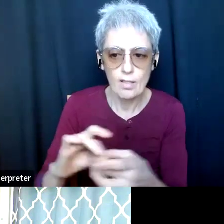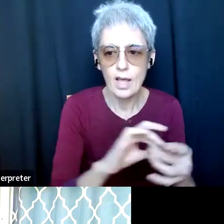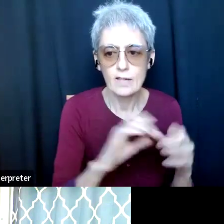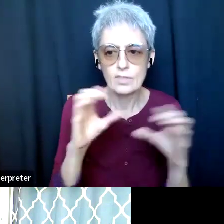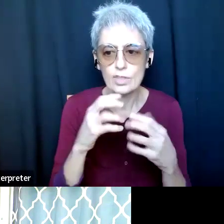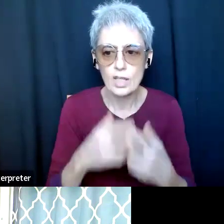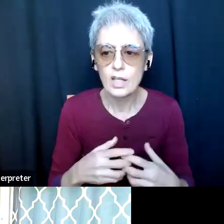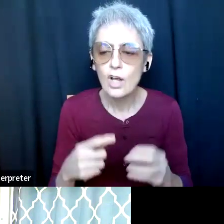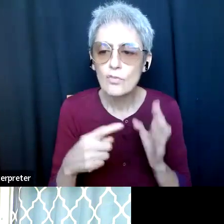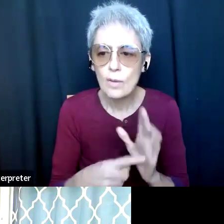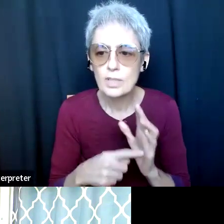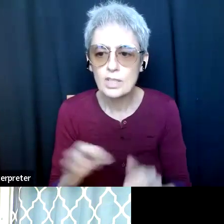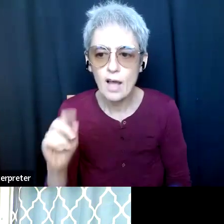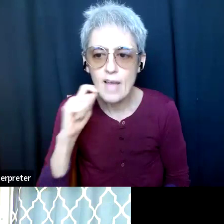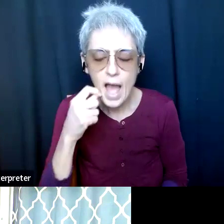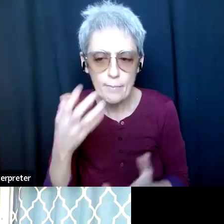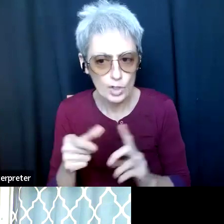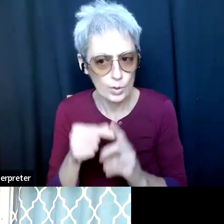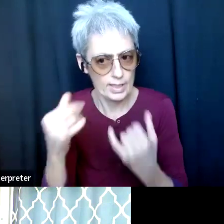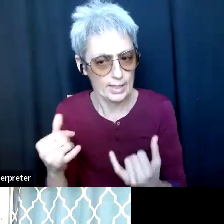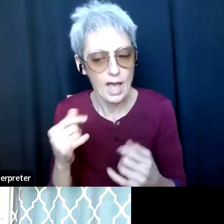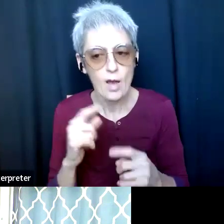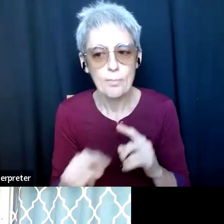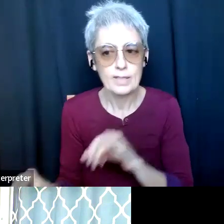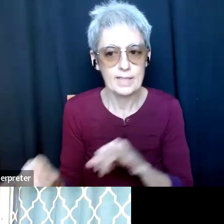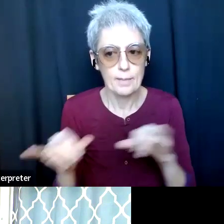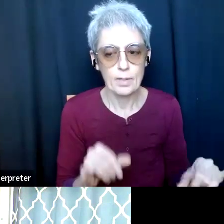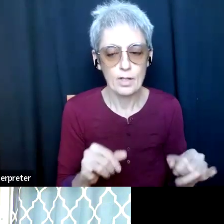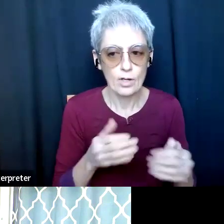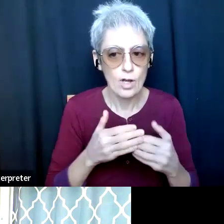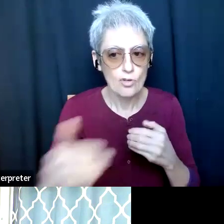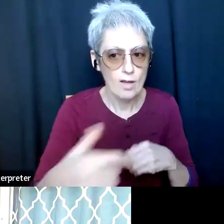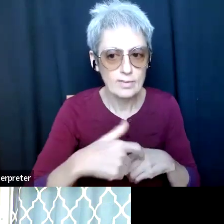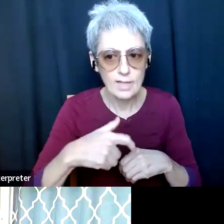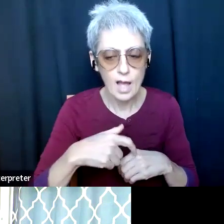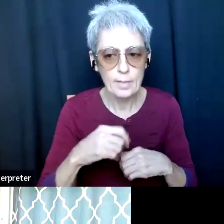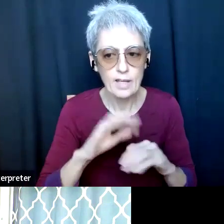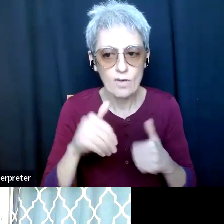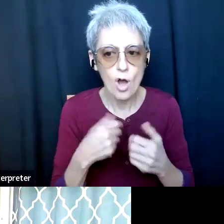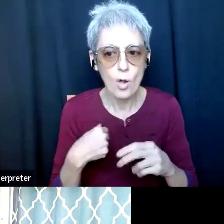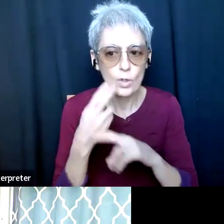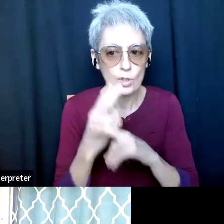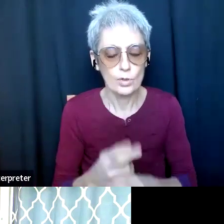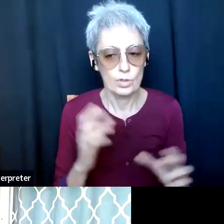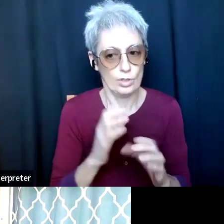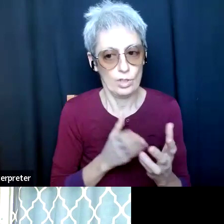we move into these more close to real-life situations also. That makes sense.